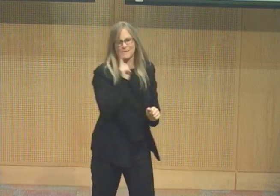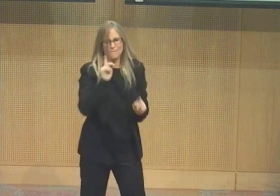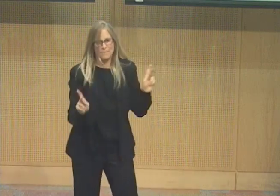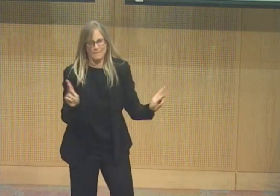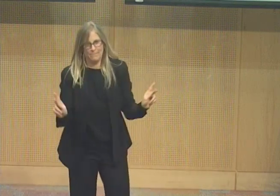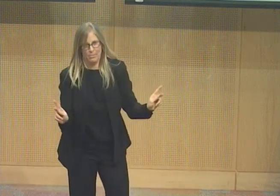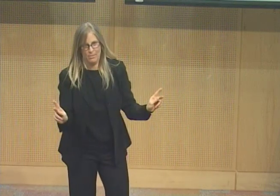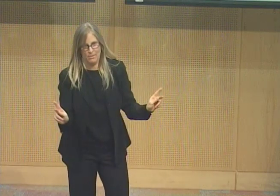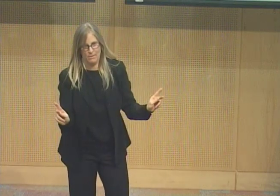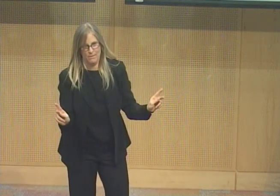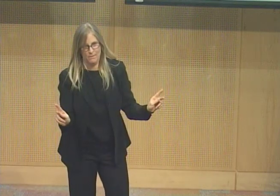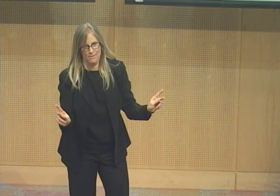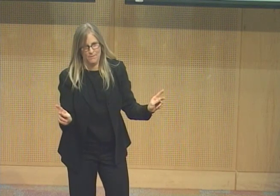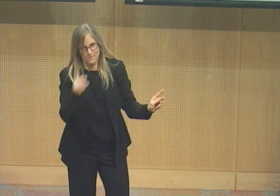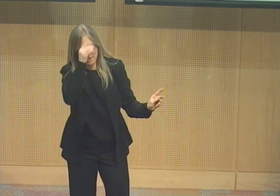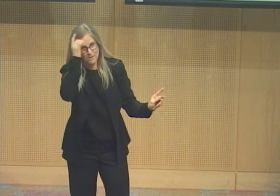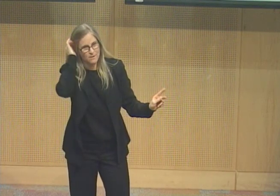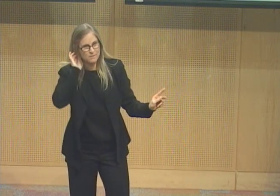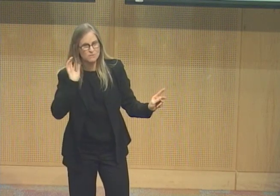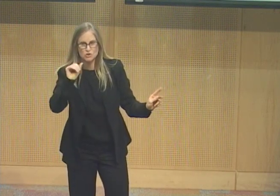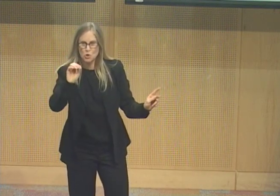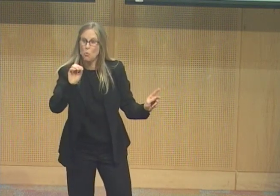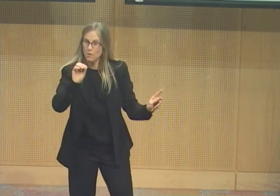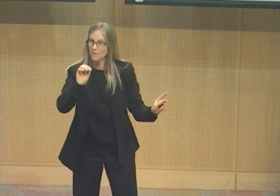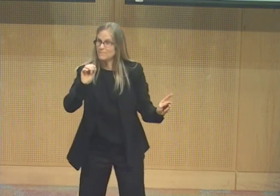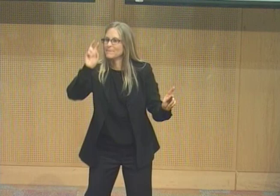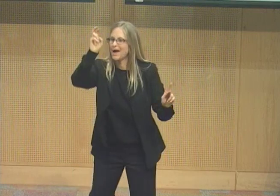"Able to work with," "able to communicate with."